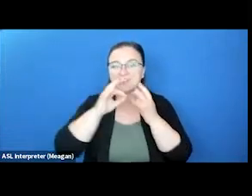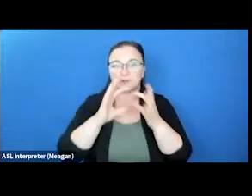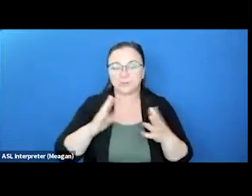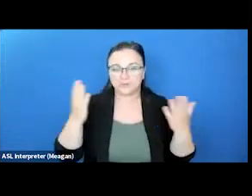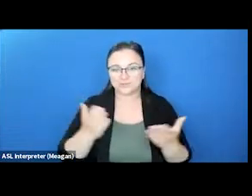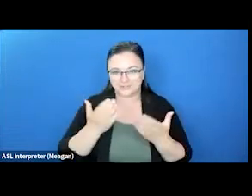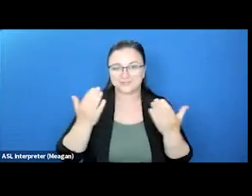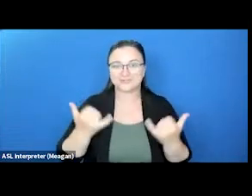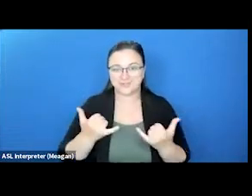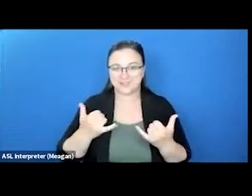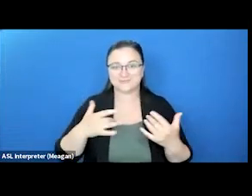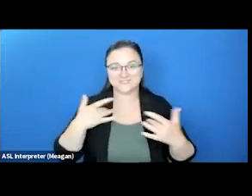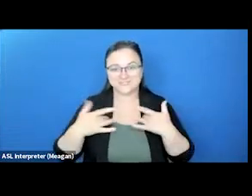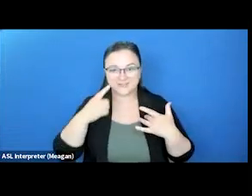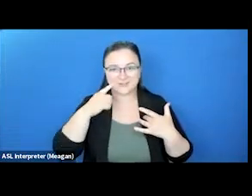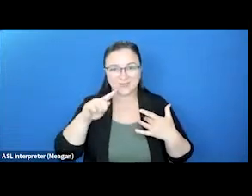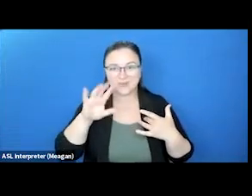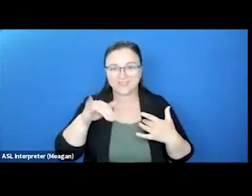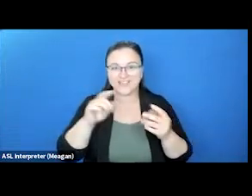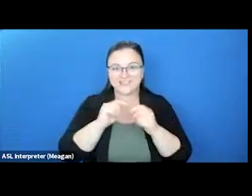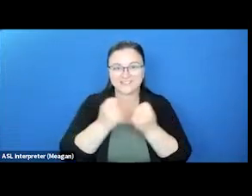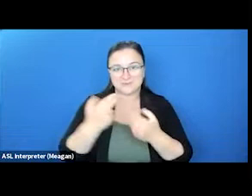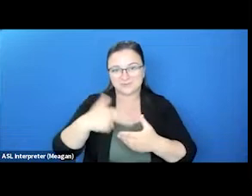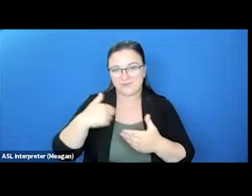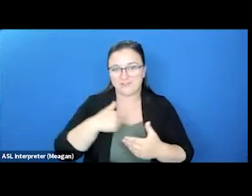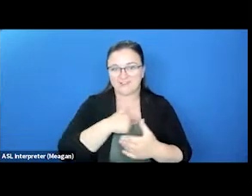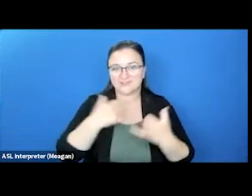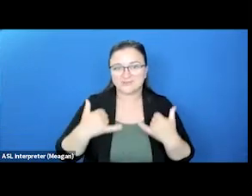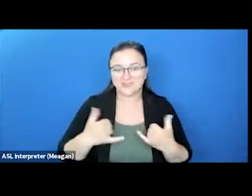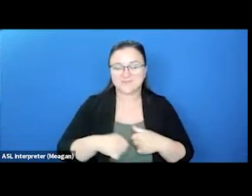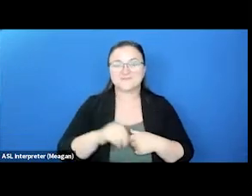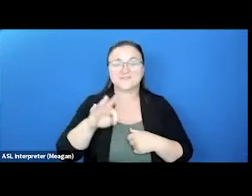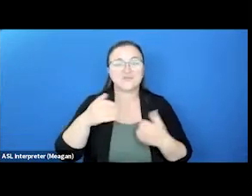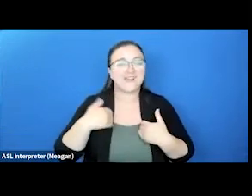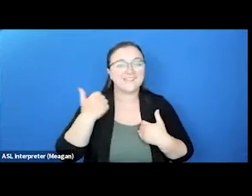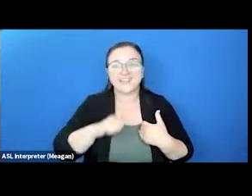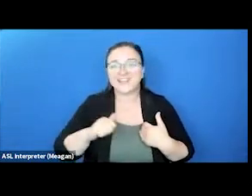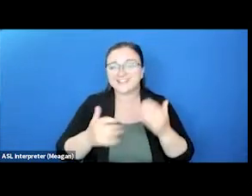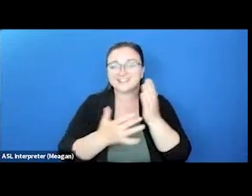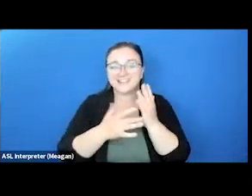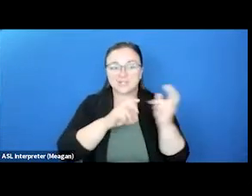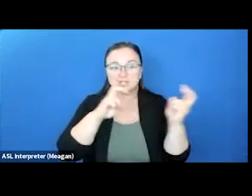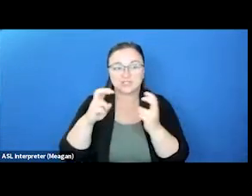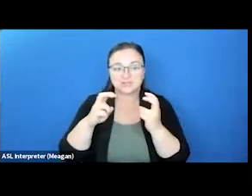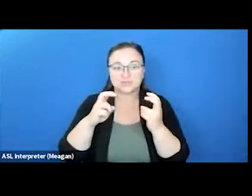We're excited for that team to join us today. If you're having any technical issues, feel free to reach out to us.